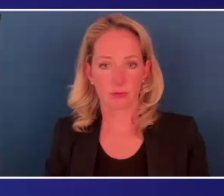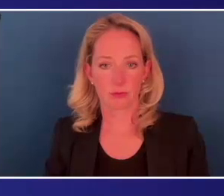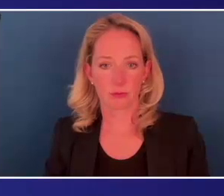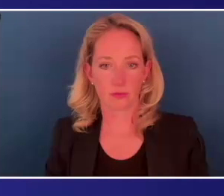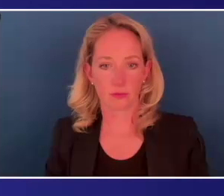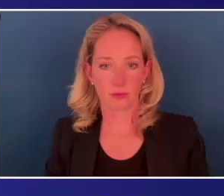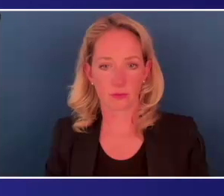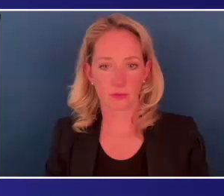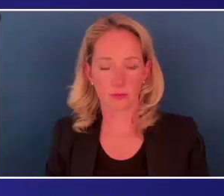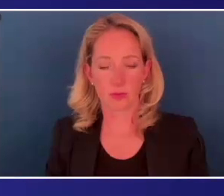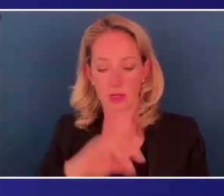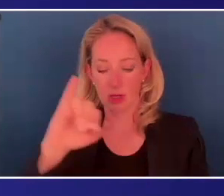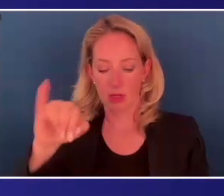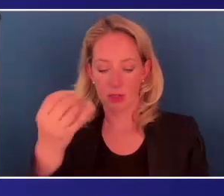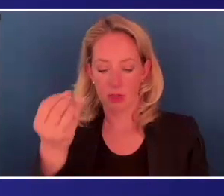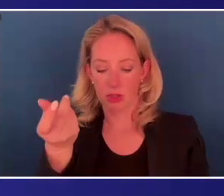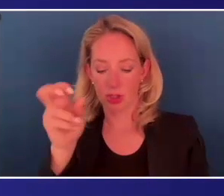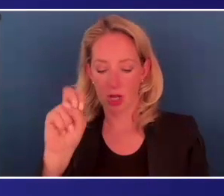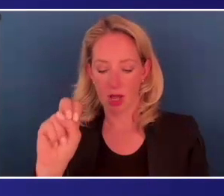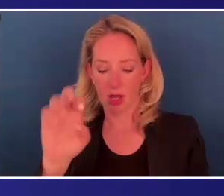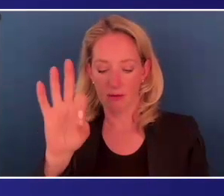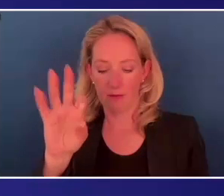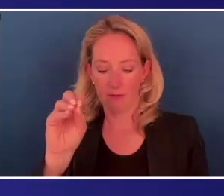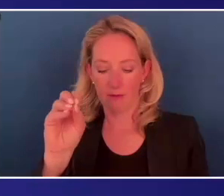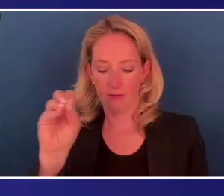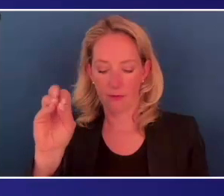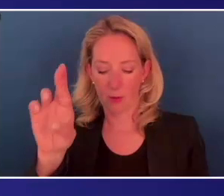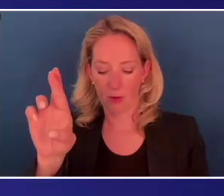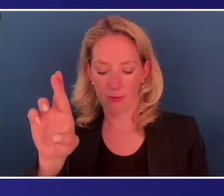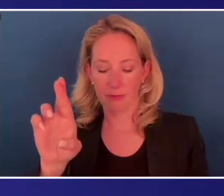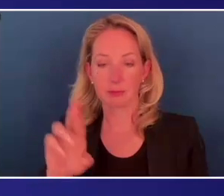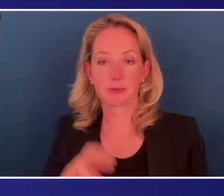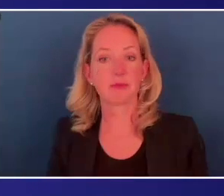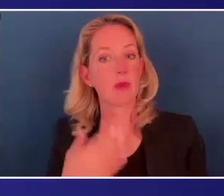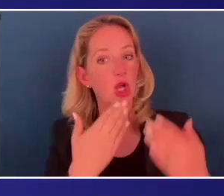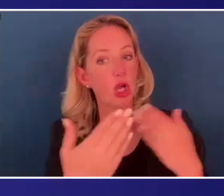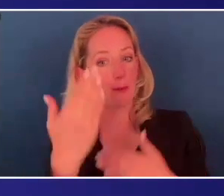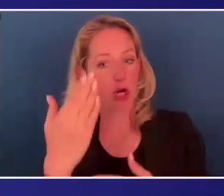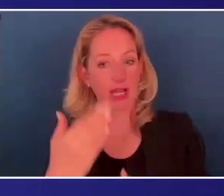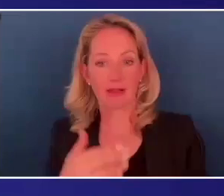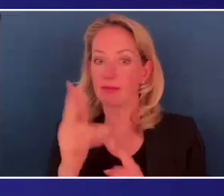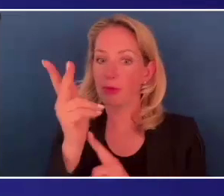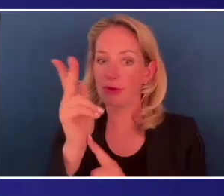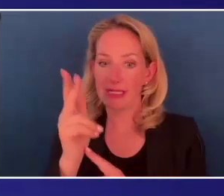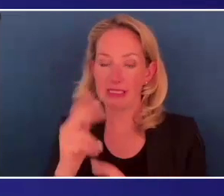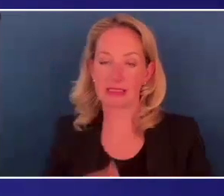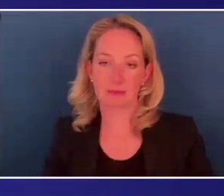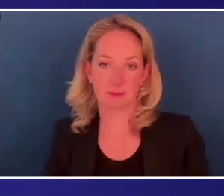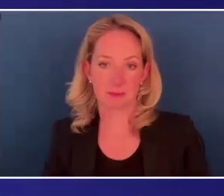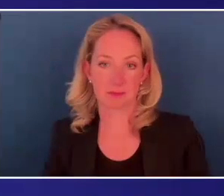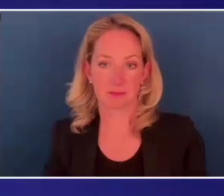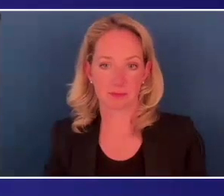John 4. Good morning. Good morning. You have 3ÿmin.